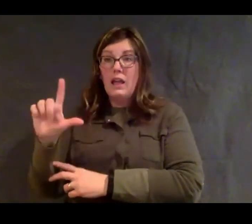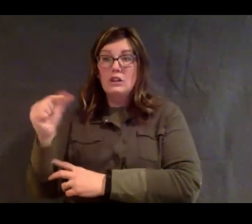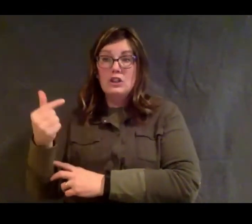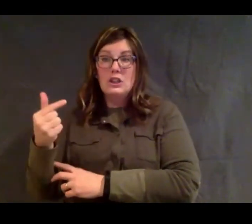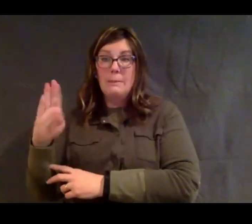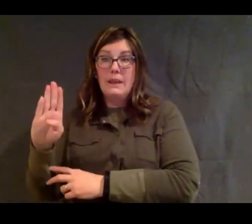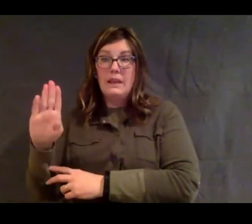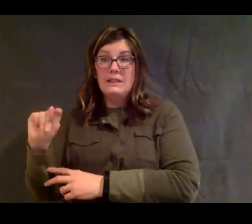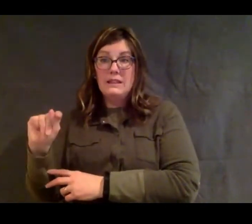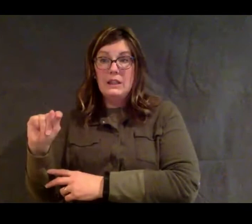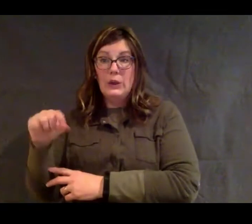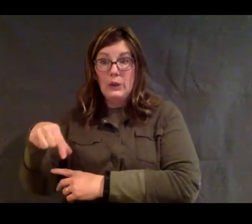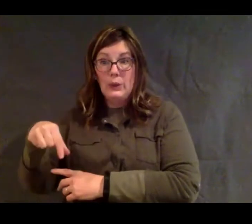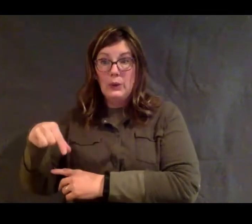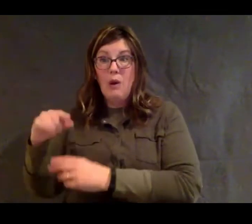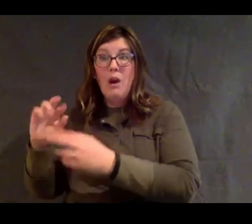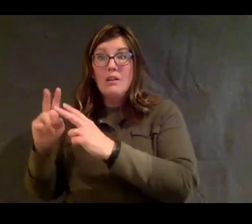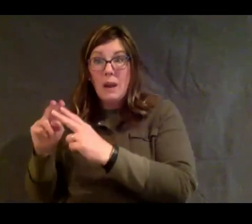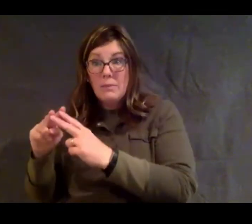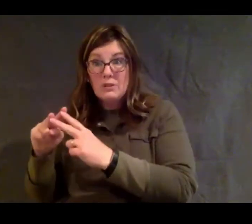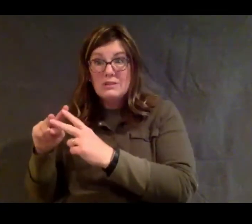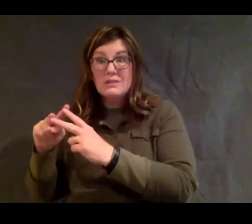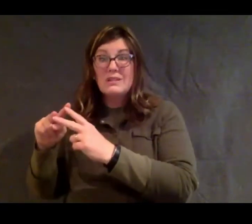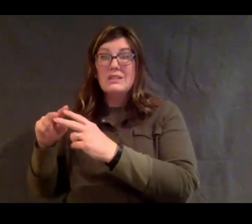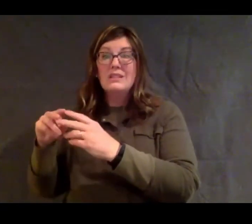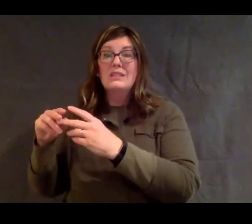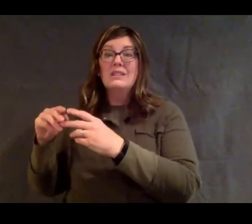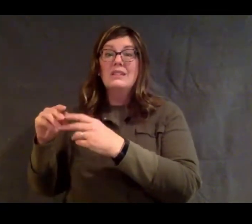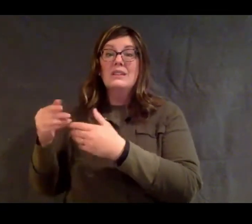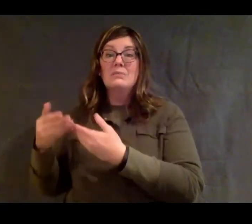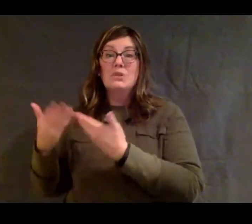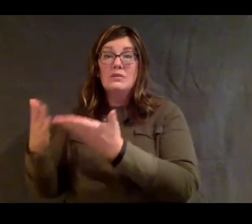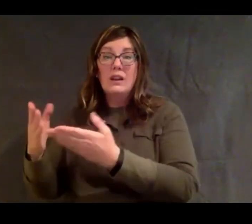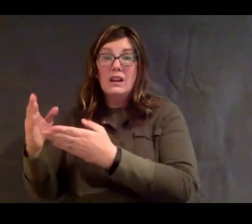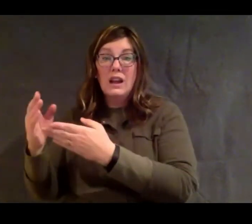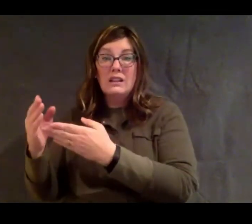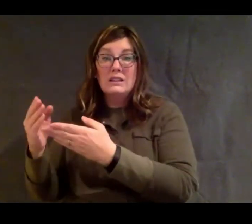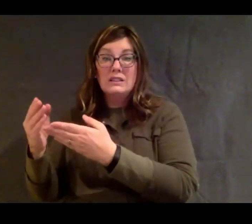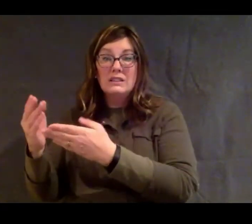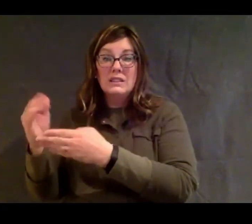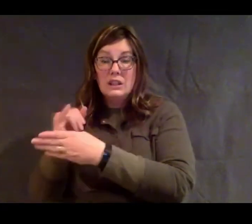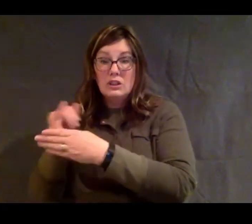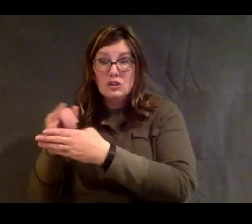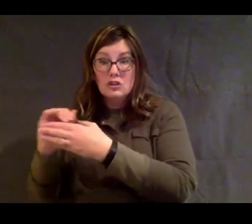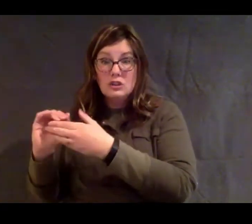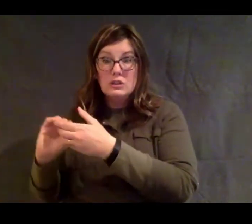back then that was a huge deal and folks did not want to allow it to happen they thought the sky